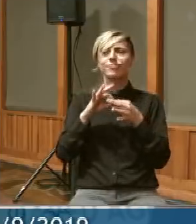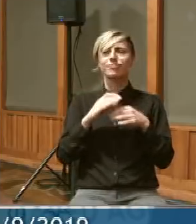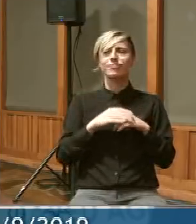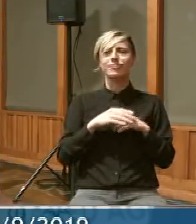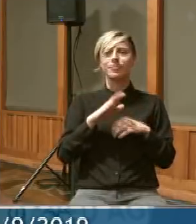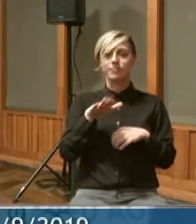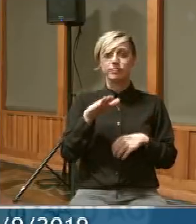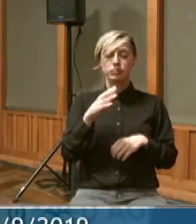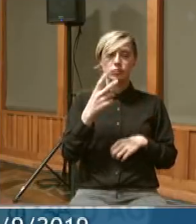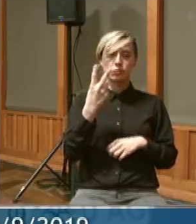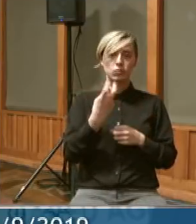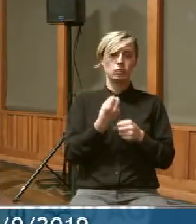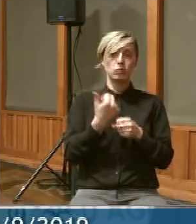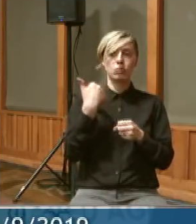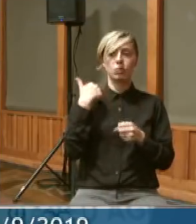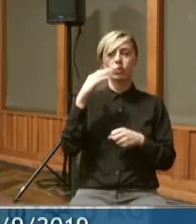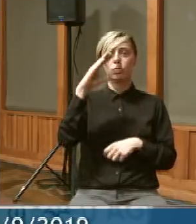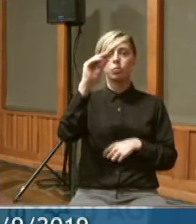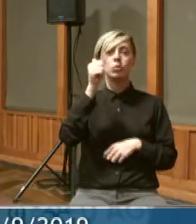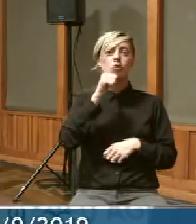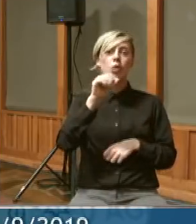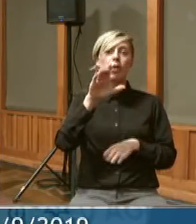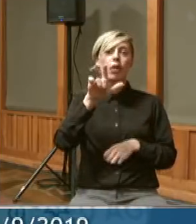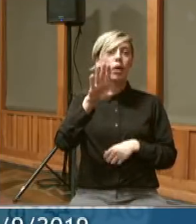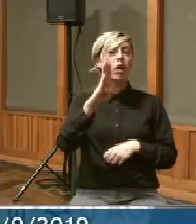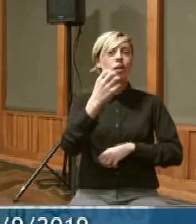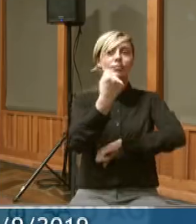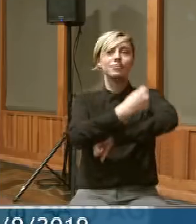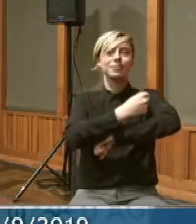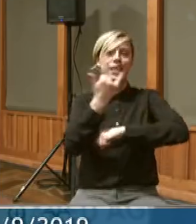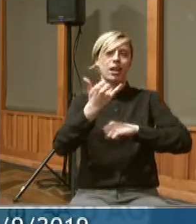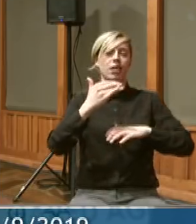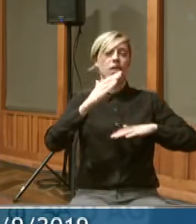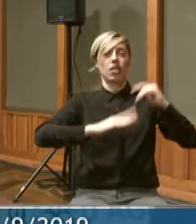I CAN'T EXPLAIN TO YOU HOW MUCH PRESSURE THERE IS IN THAT NEIGHBORHOOD. THE BOYS AND GIRLS CLUBS CLOSED